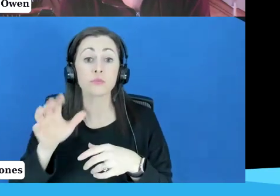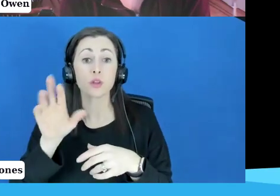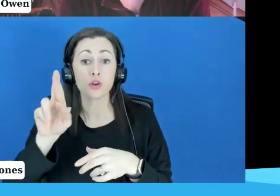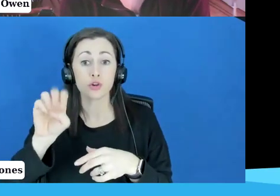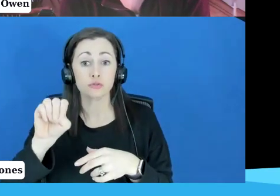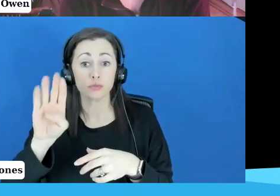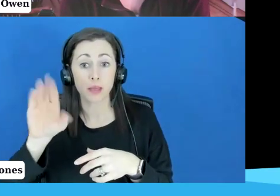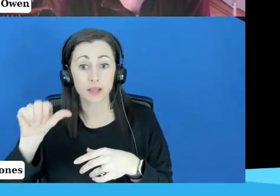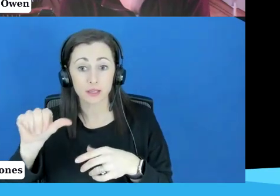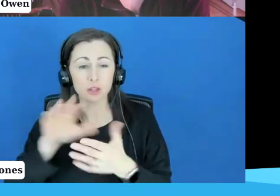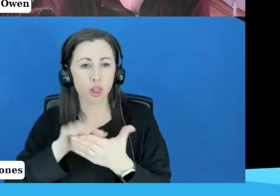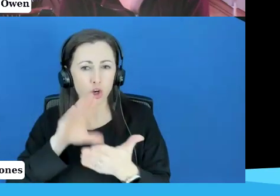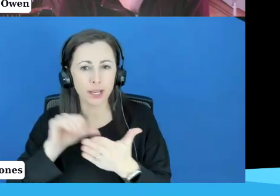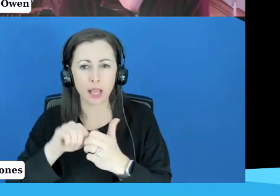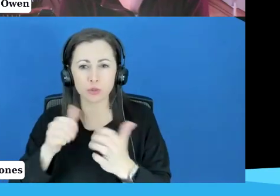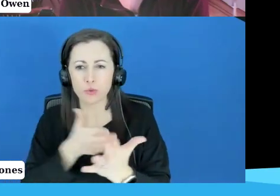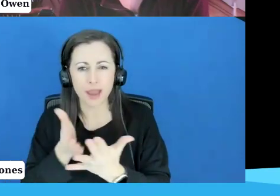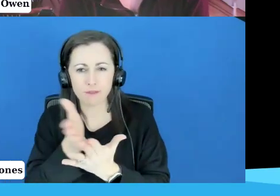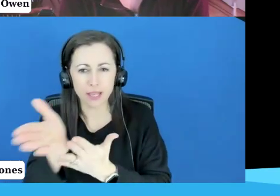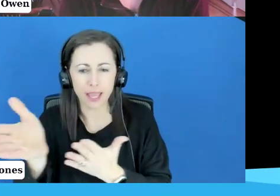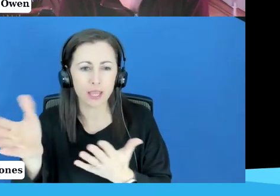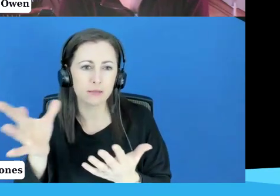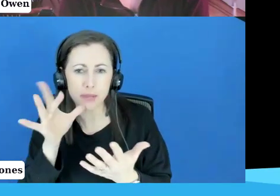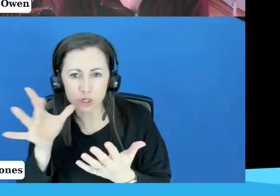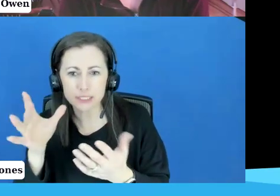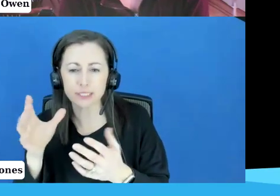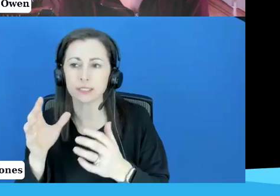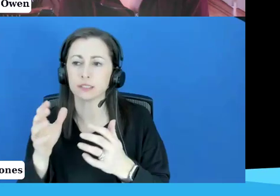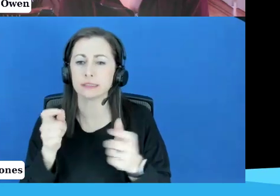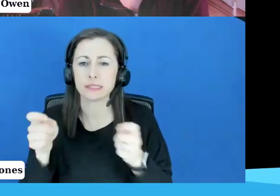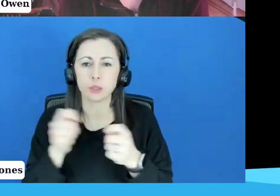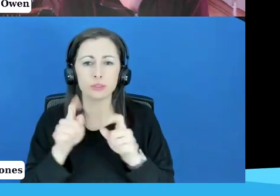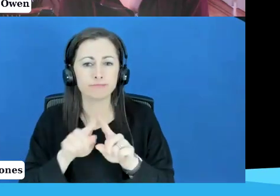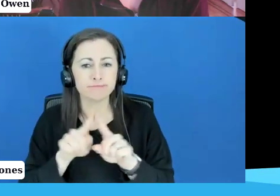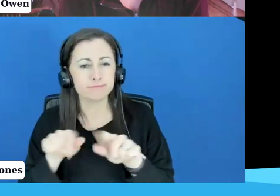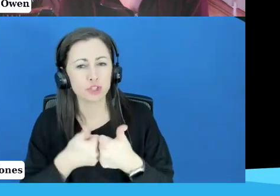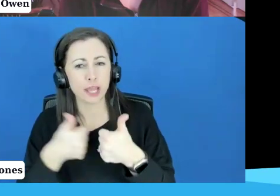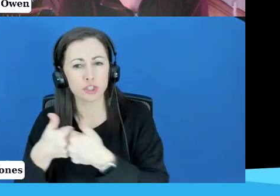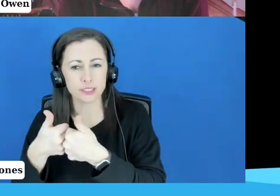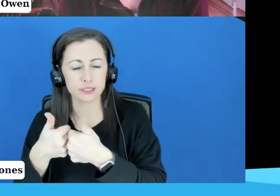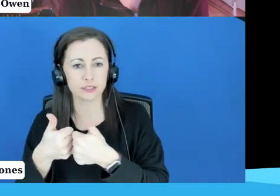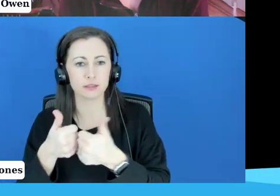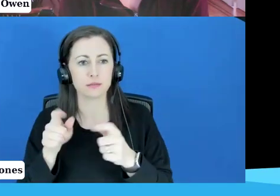dealing with various challenges as she learns how she can adaptively parent him.